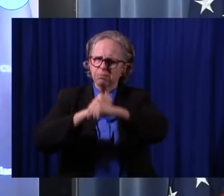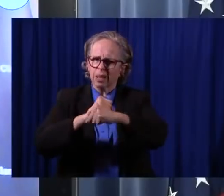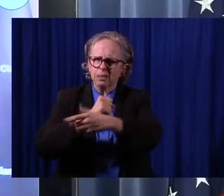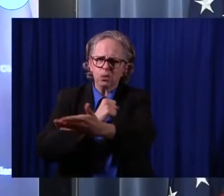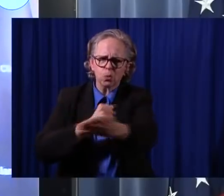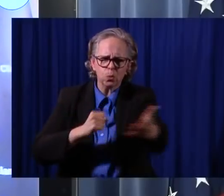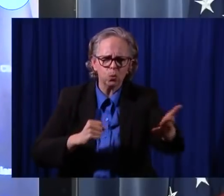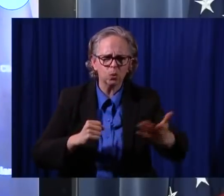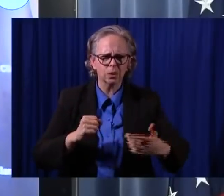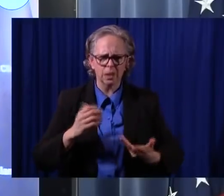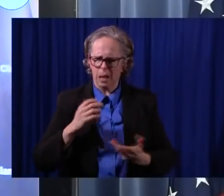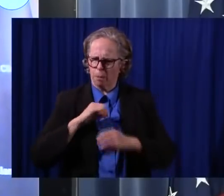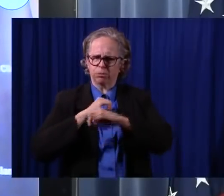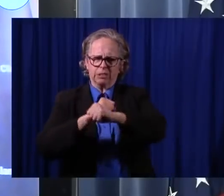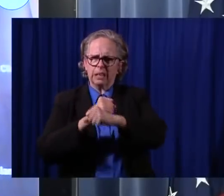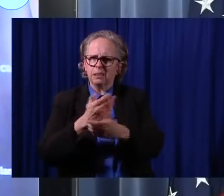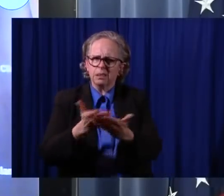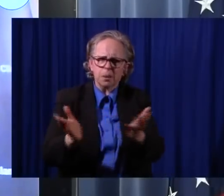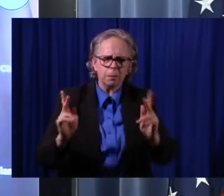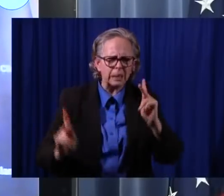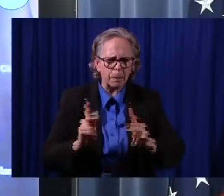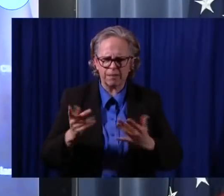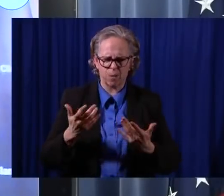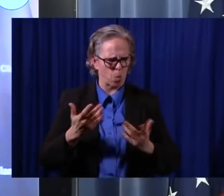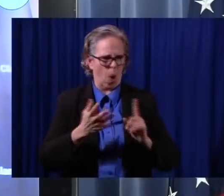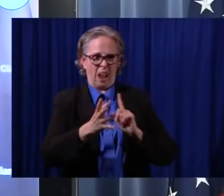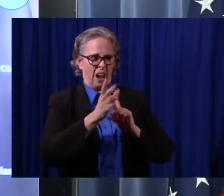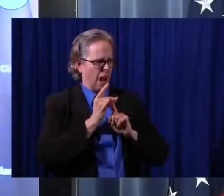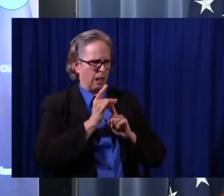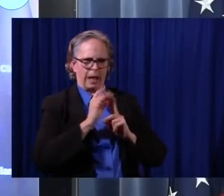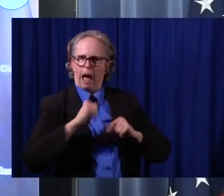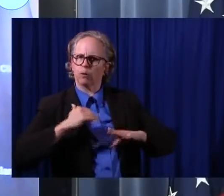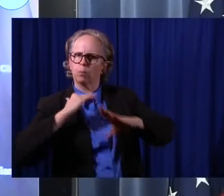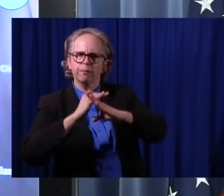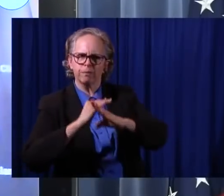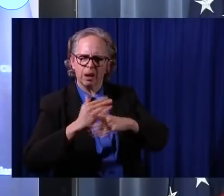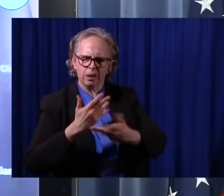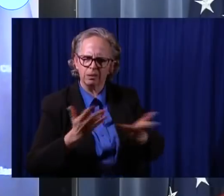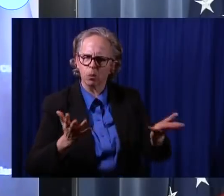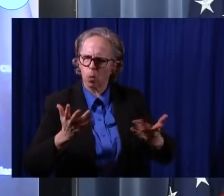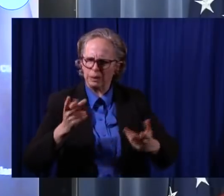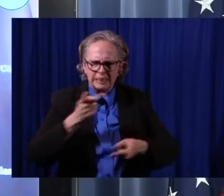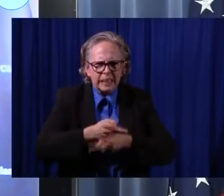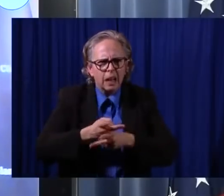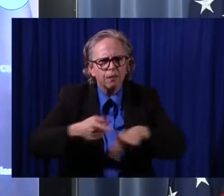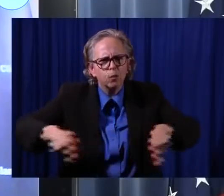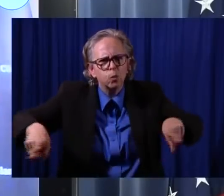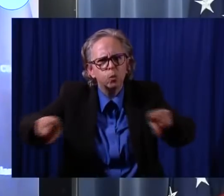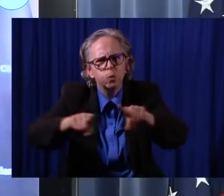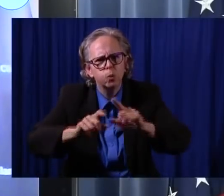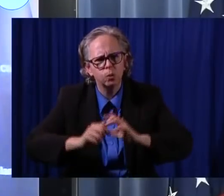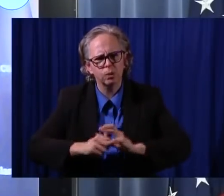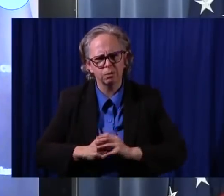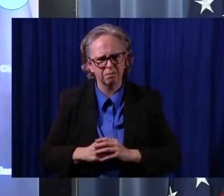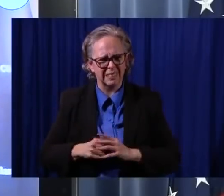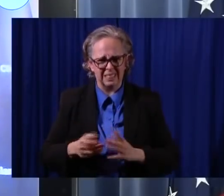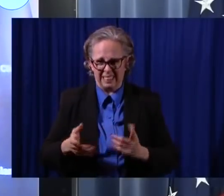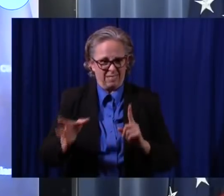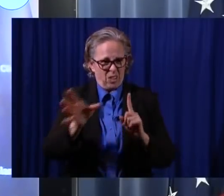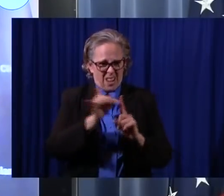IMPORTANCE FOR ALL AMERICANS. HERE IN OHIO WE HAVE JOINTLY CREATED A SAFE ENVIRONMENT AND